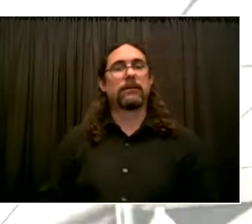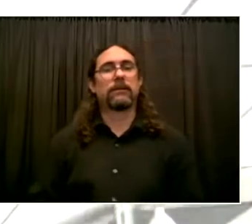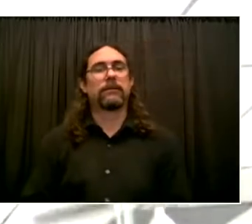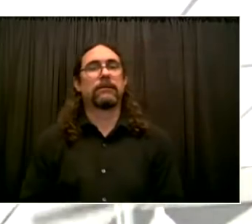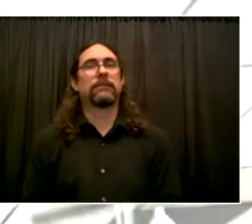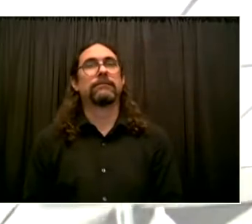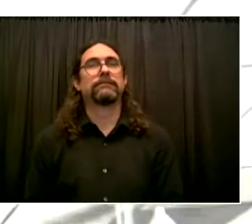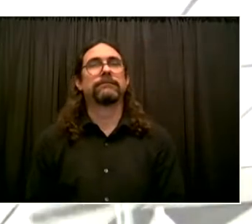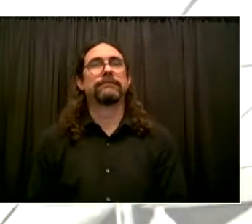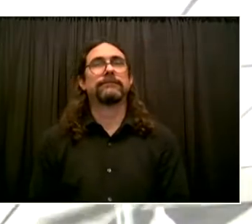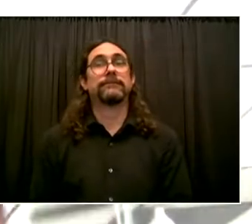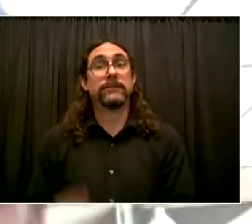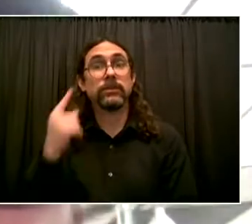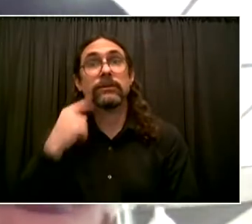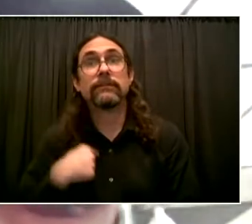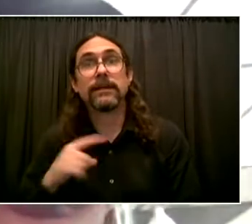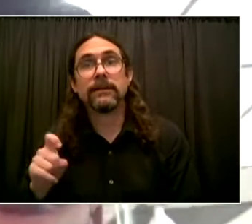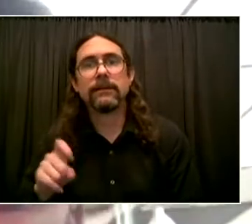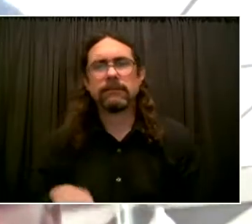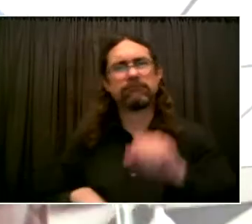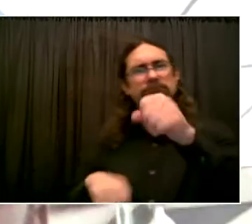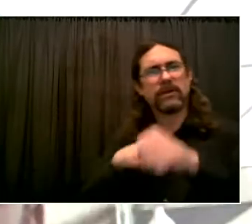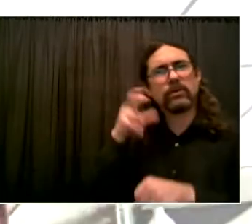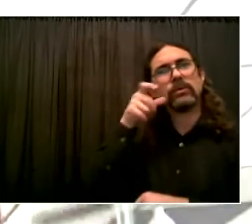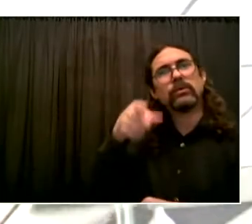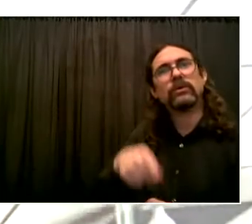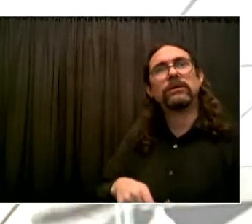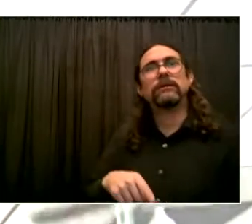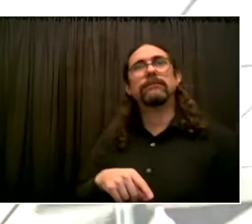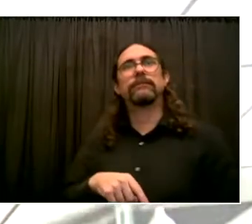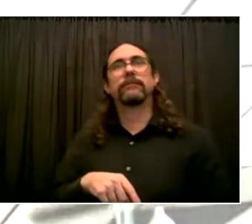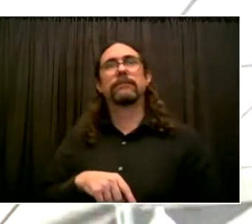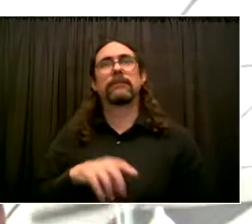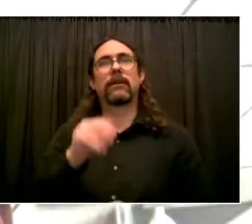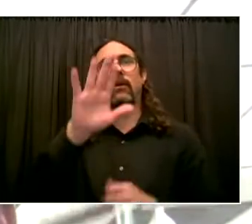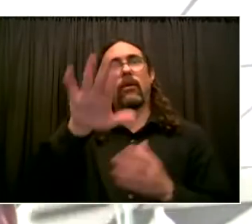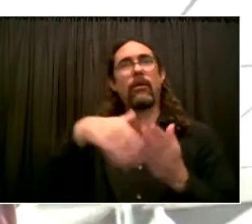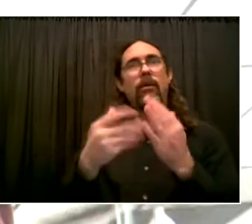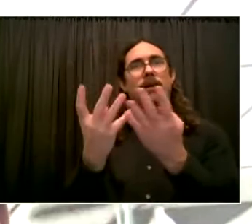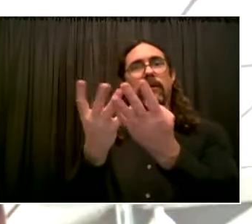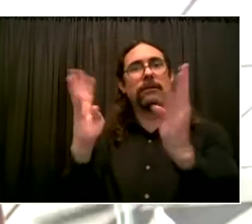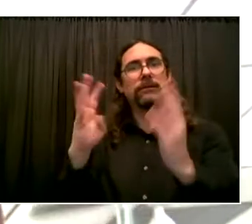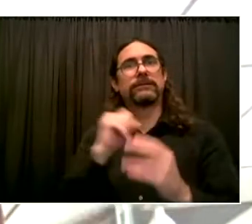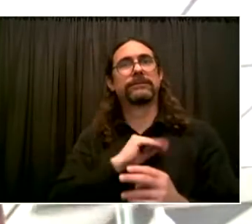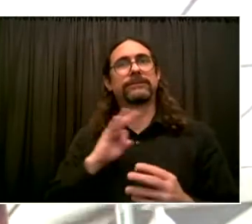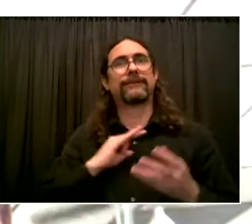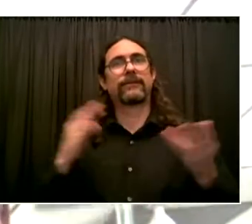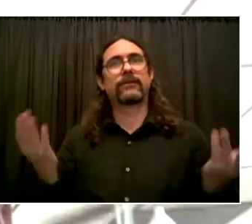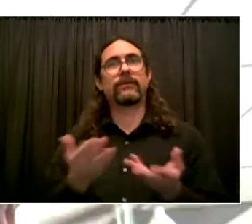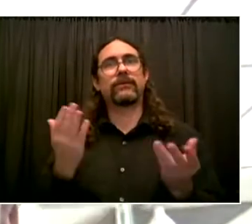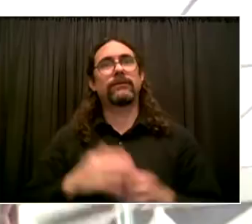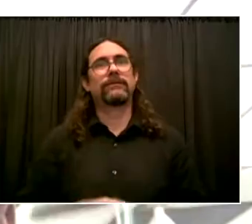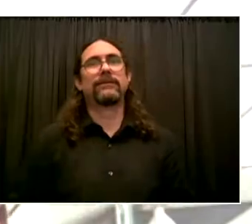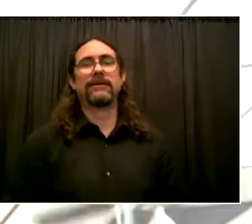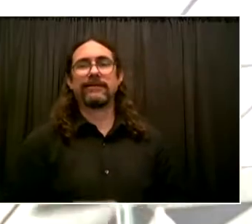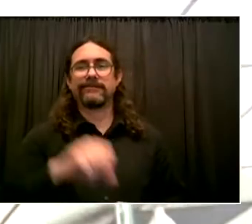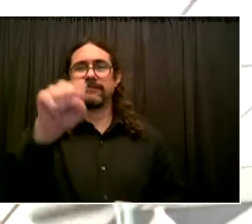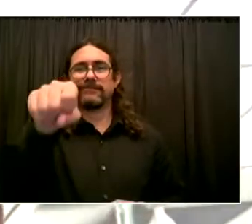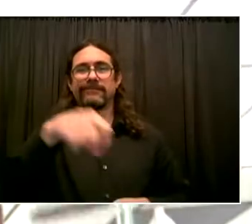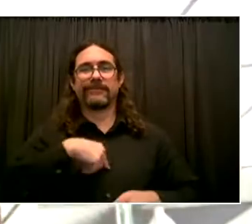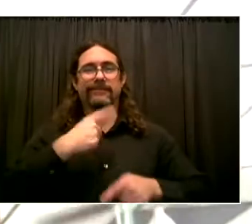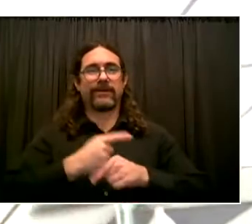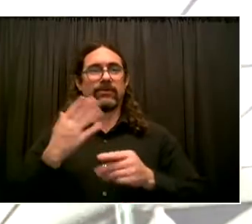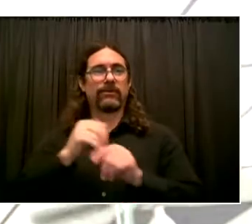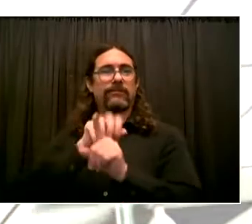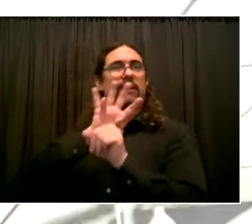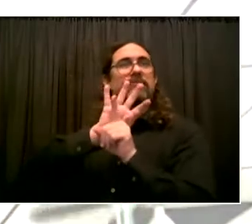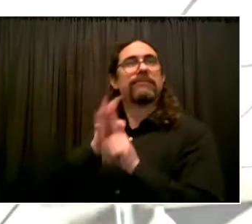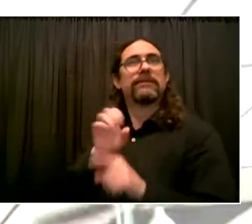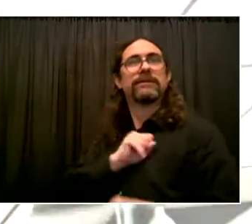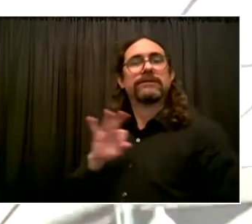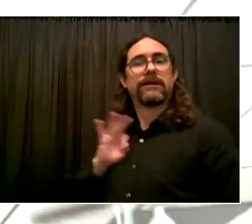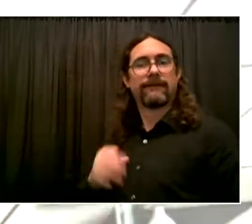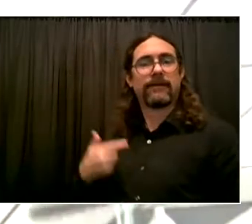SPANK YOU MAYOR,